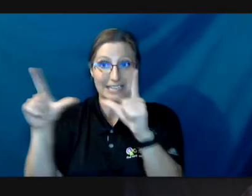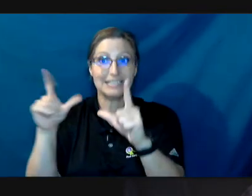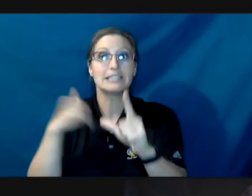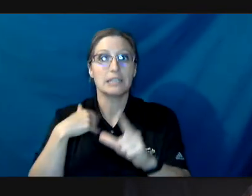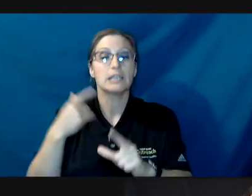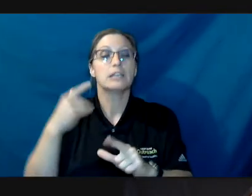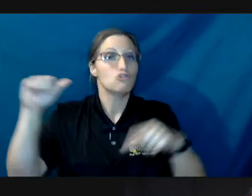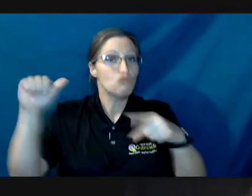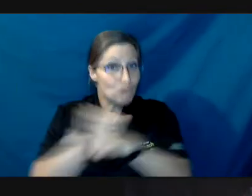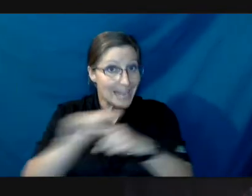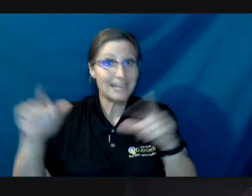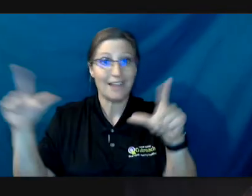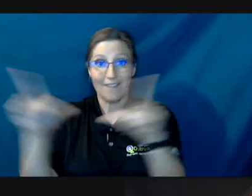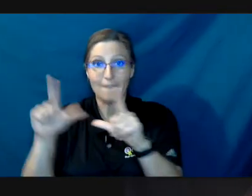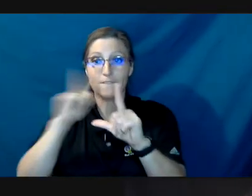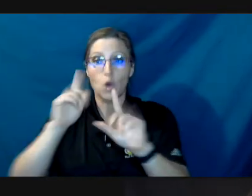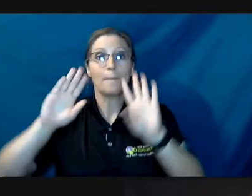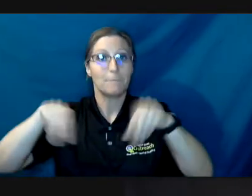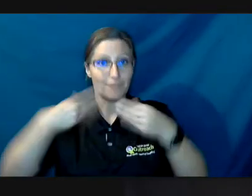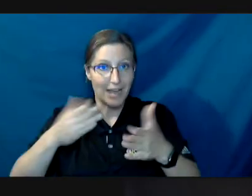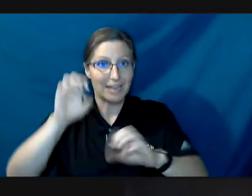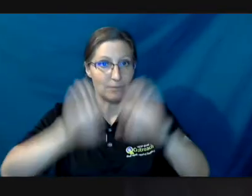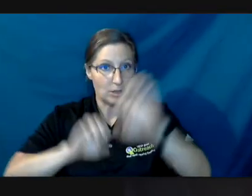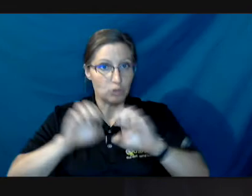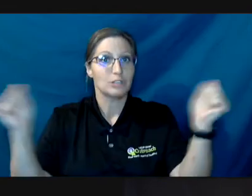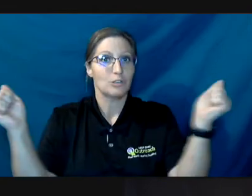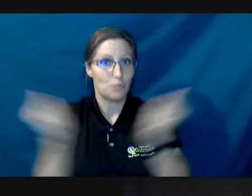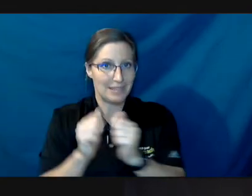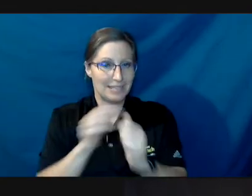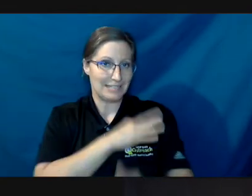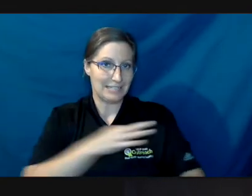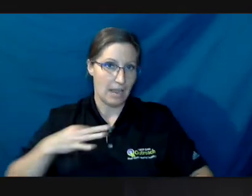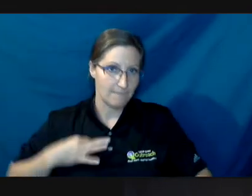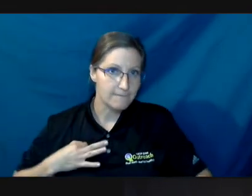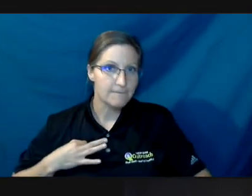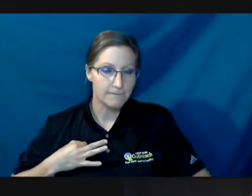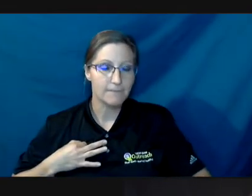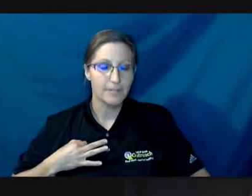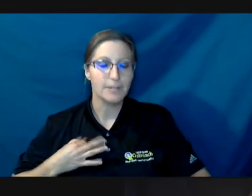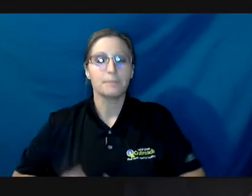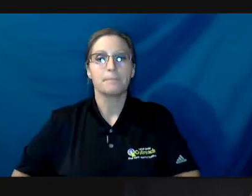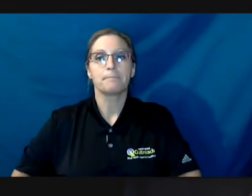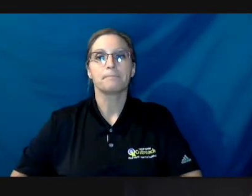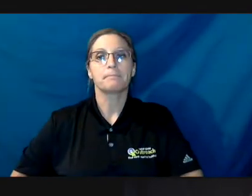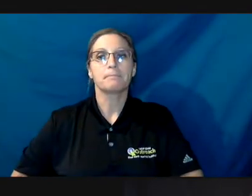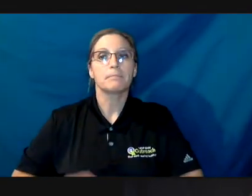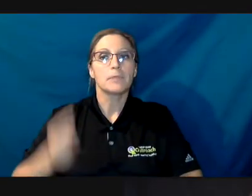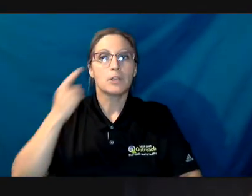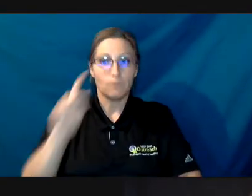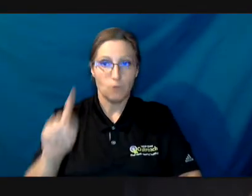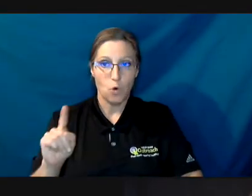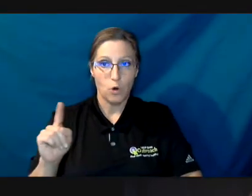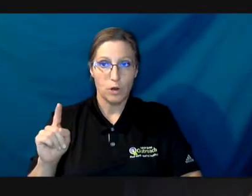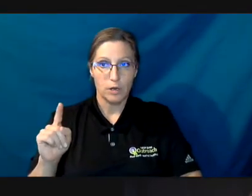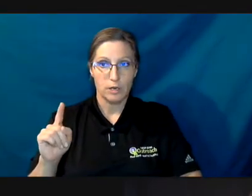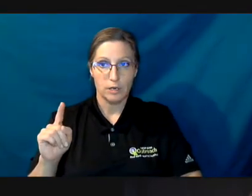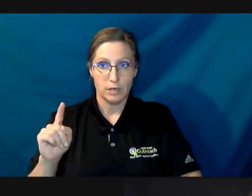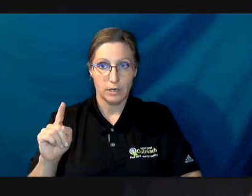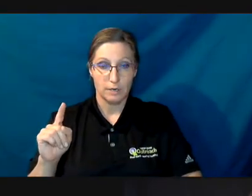qualified and licensed to provide evaluations to staff